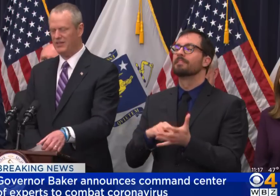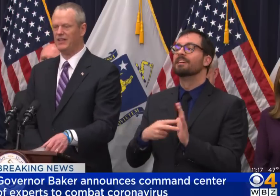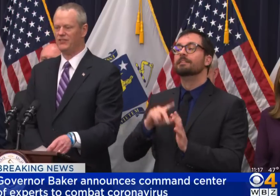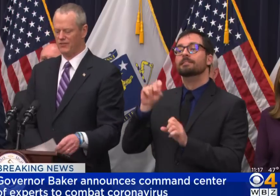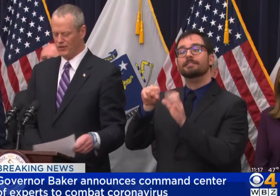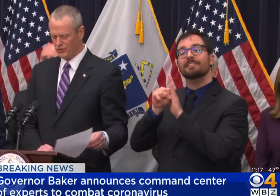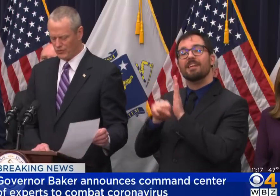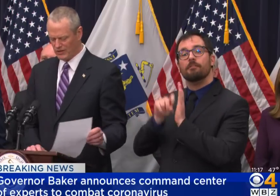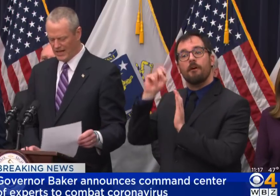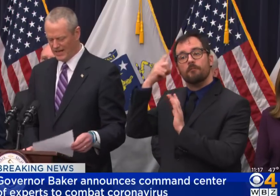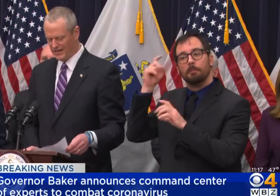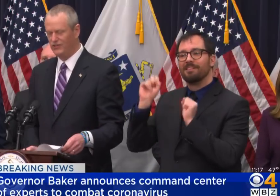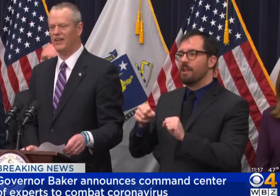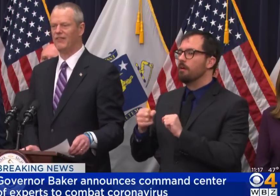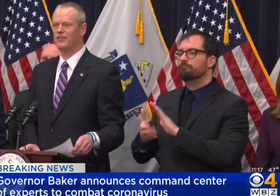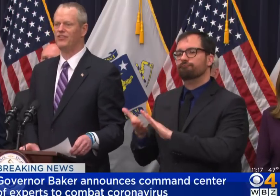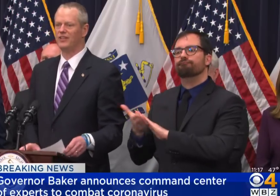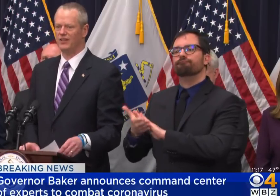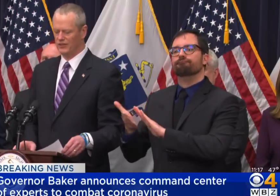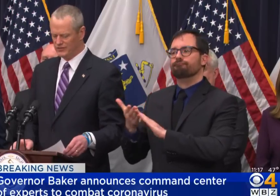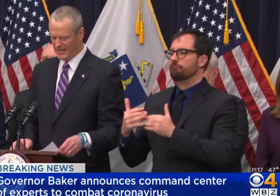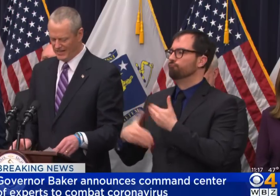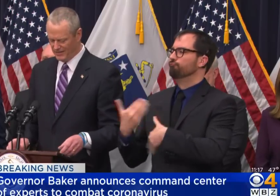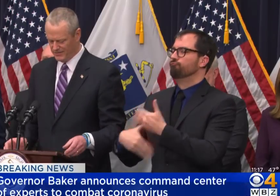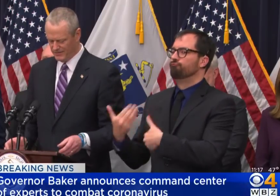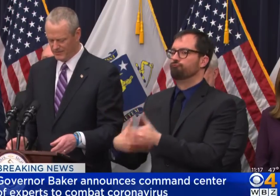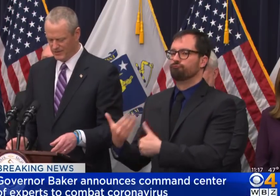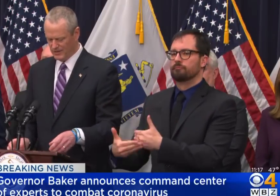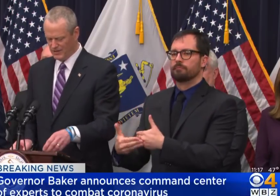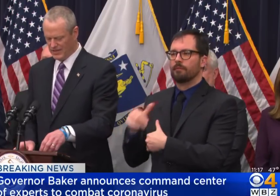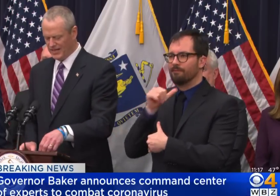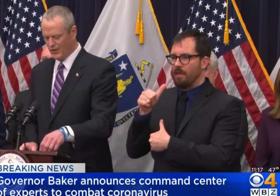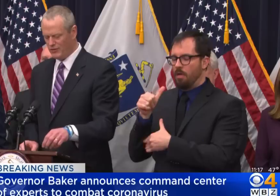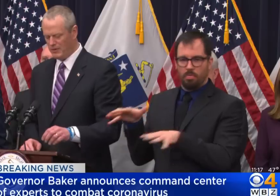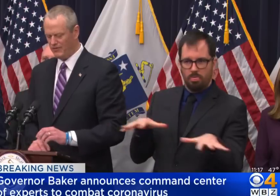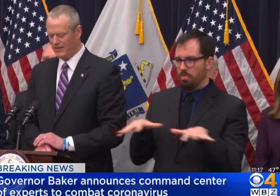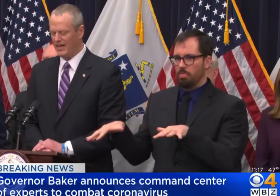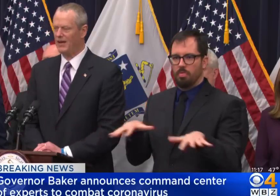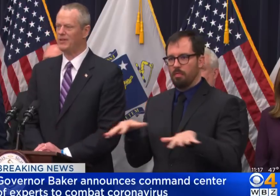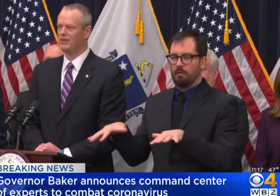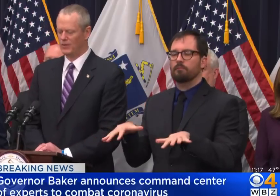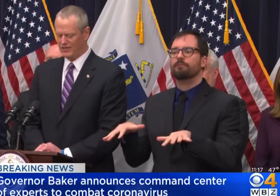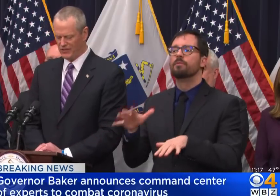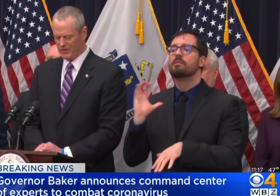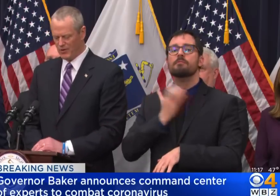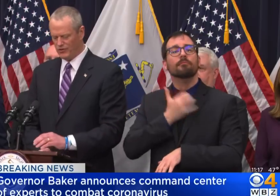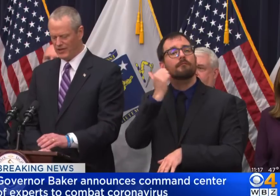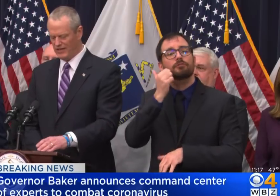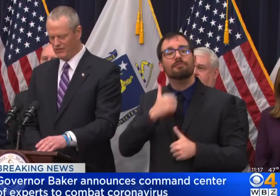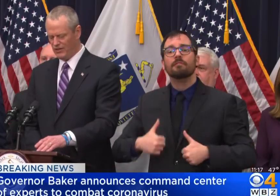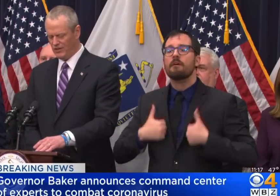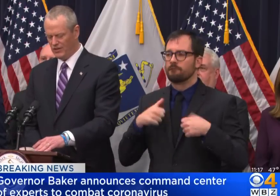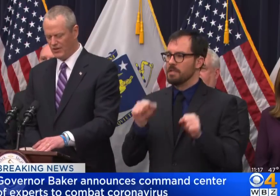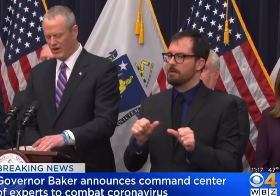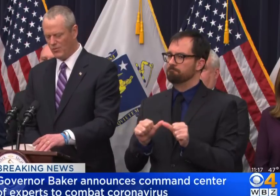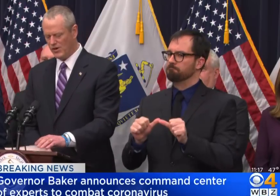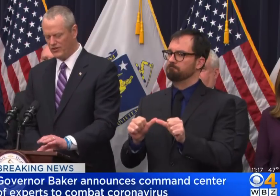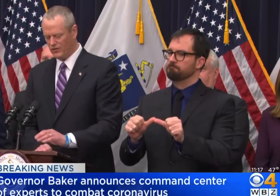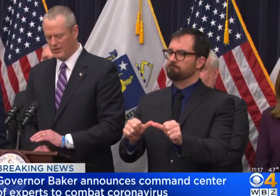WILL ALSO ENSURE THAT STATE GOVERNMENT CAN CONTINUE TO RUN ON A REASONABLY UNINTERRUPTED BASIS TO MEET THE NEEDS OF THOSE